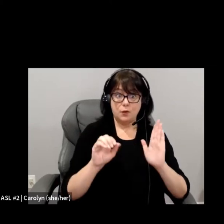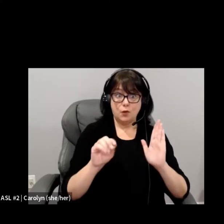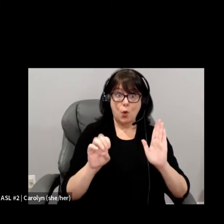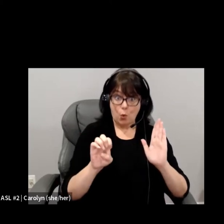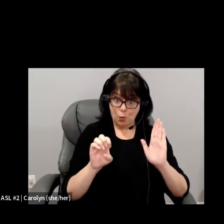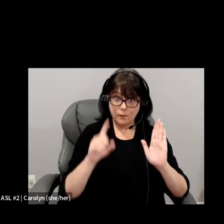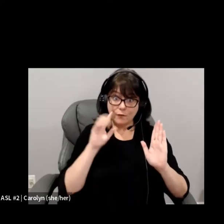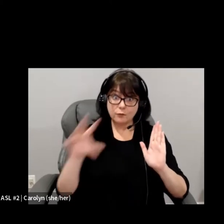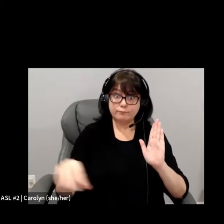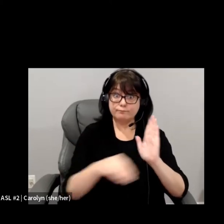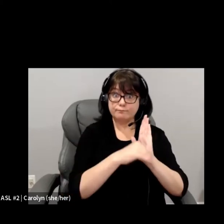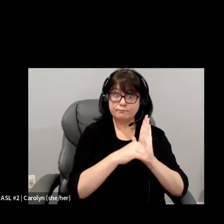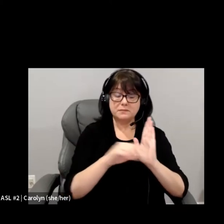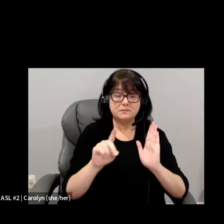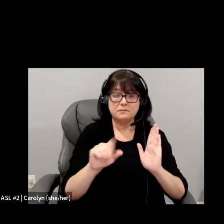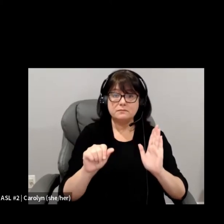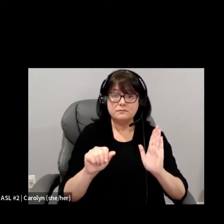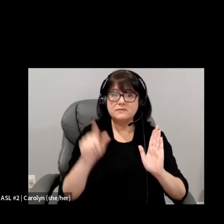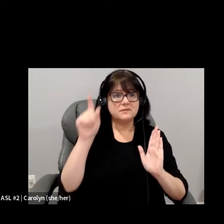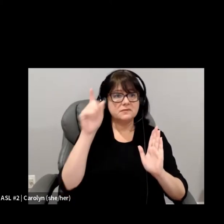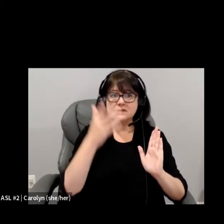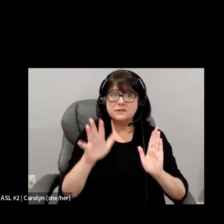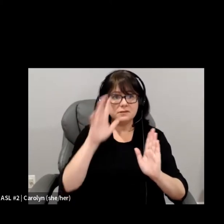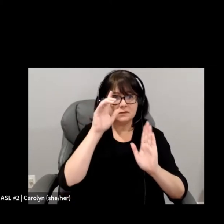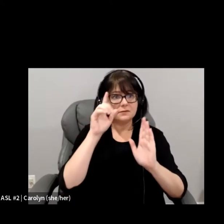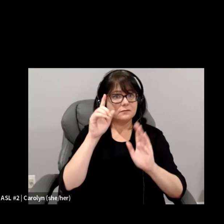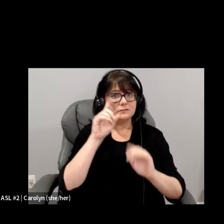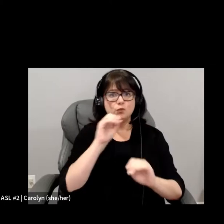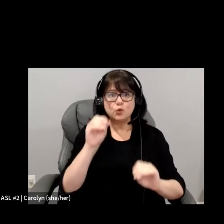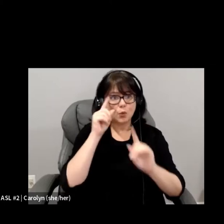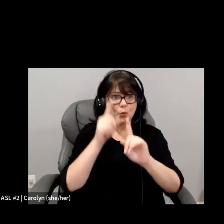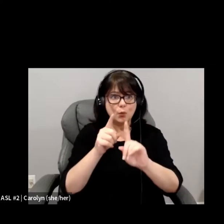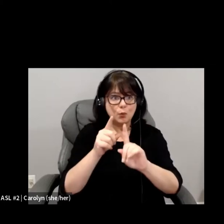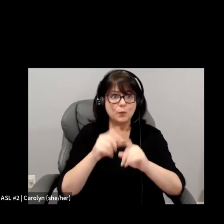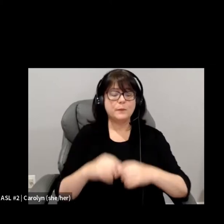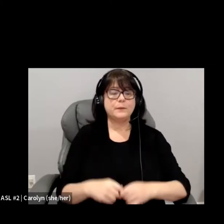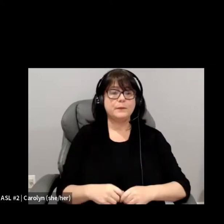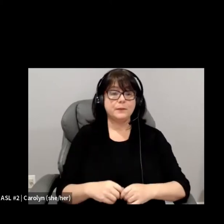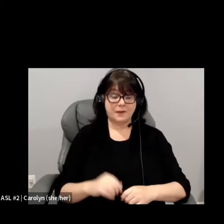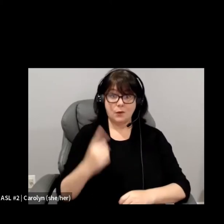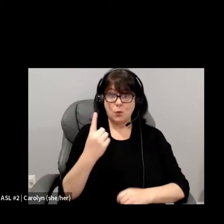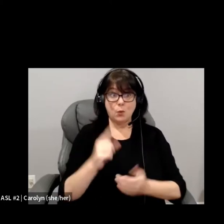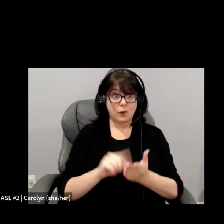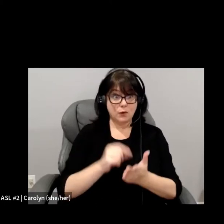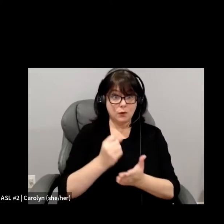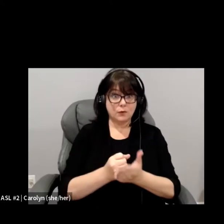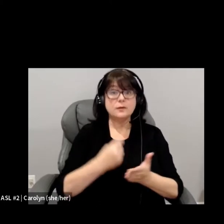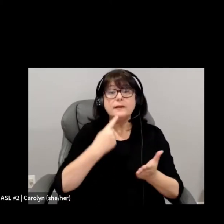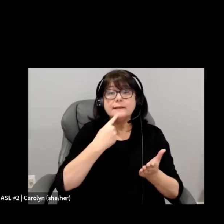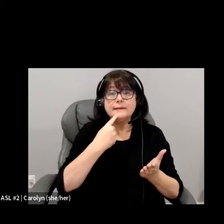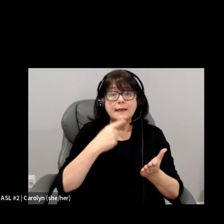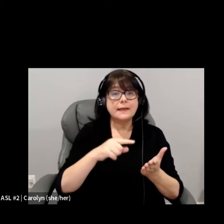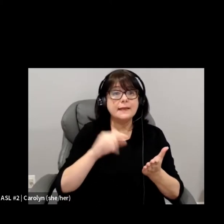AS ONE NEWSPAPER REPORTED IT AT THAT TIME, THE GOVERNMENT'S EFFORTS TO PROCLAIM A SEPARATE